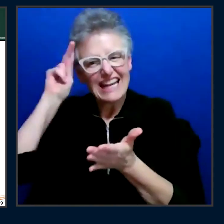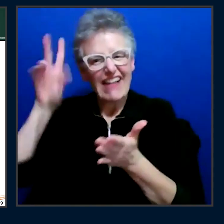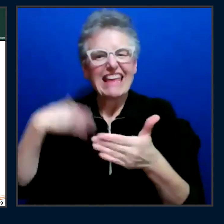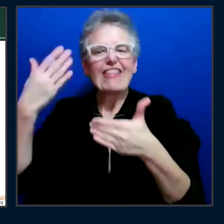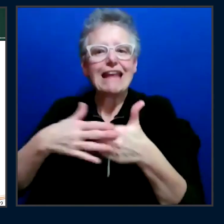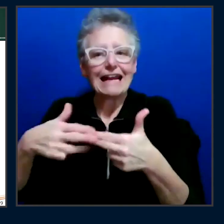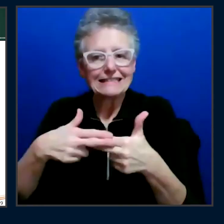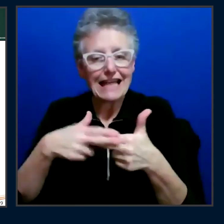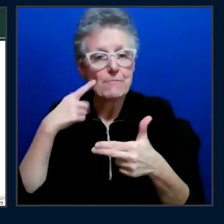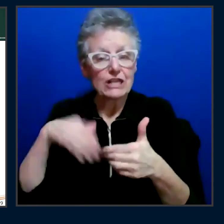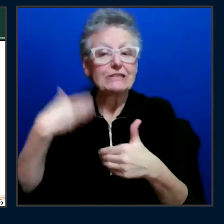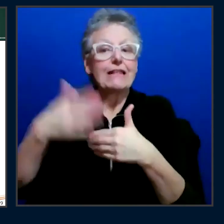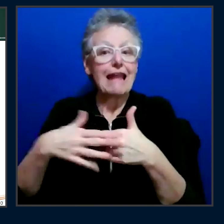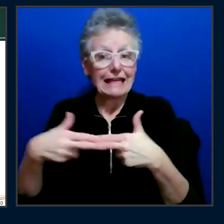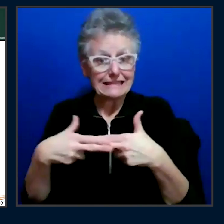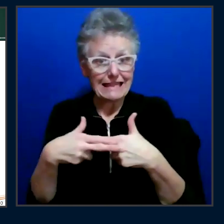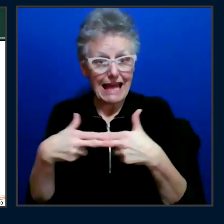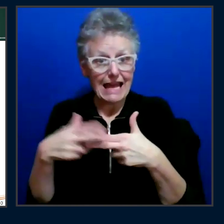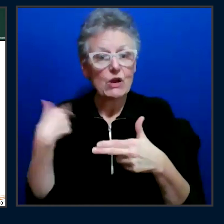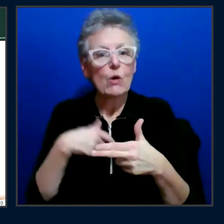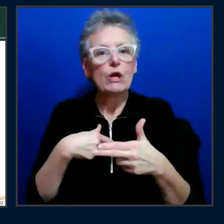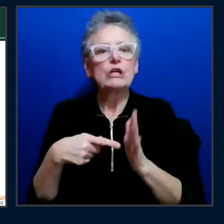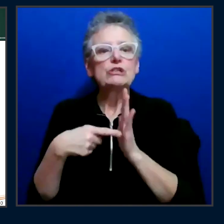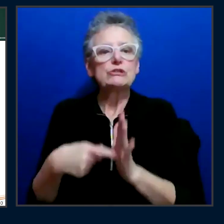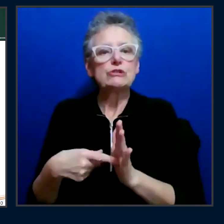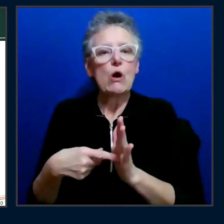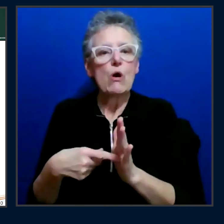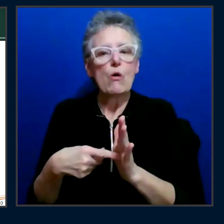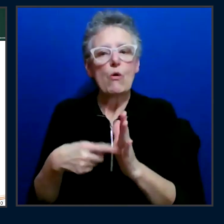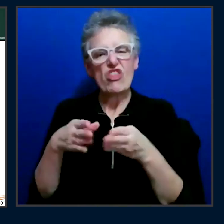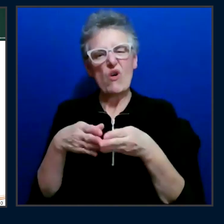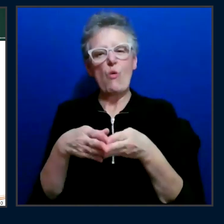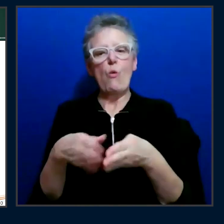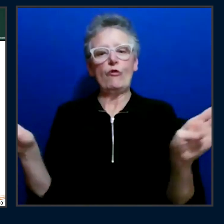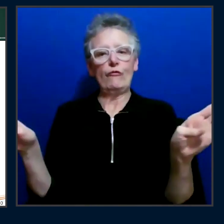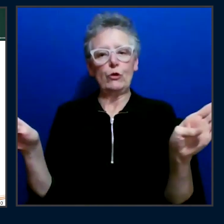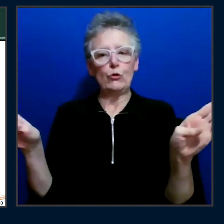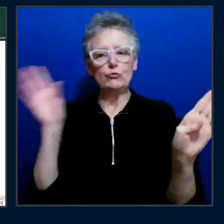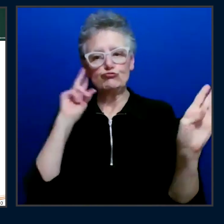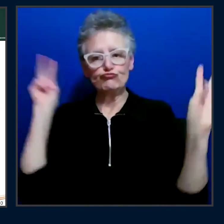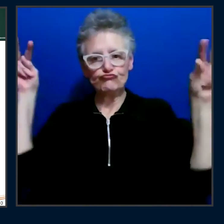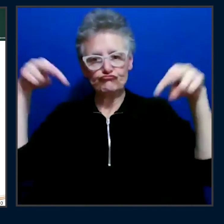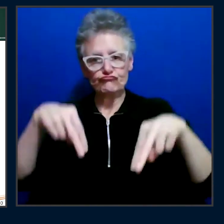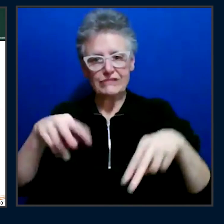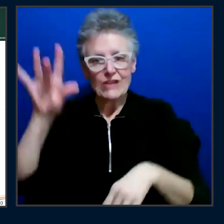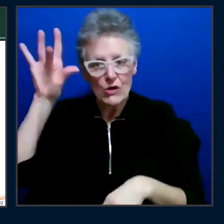to the next slide, because in the next slide we show kind of the overview. If you click on the link